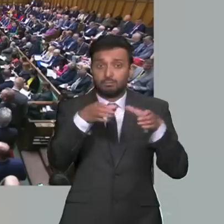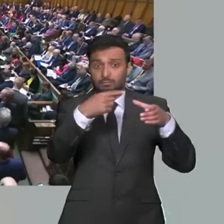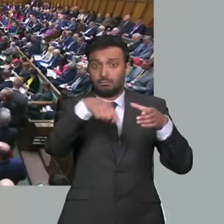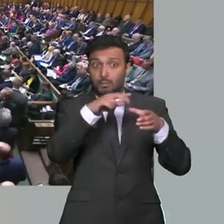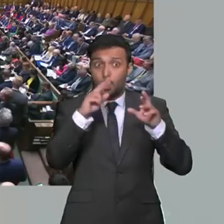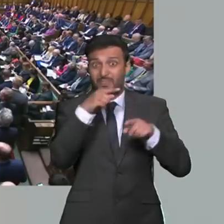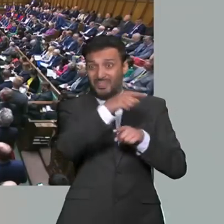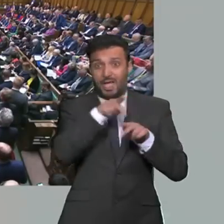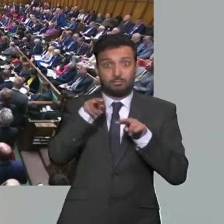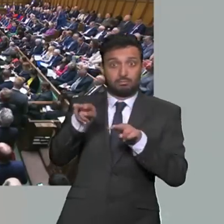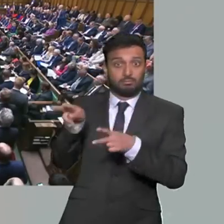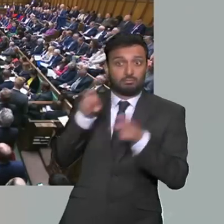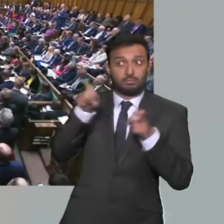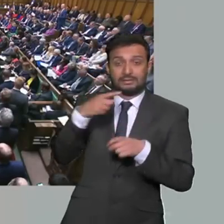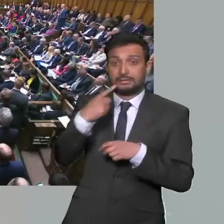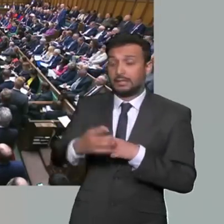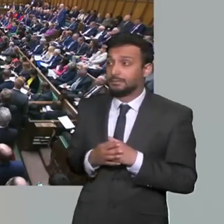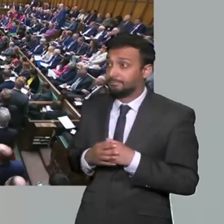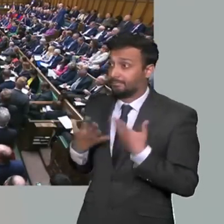Mr Speaker I call the Leader of the Opposition, Keir Starmer.